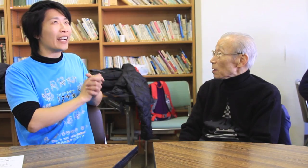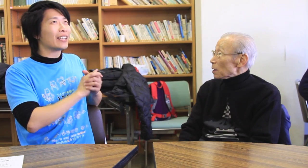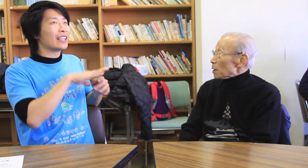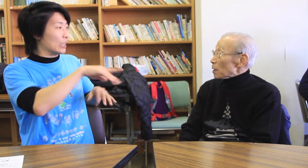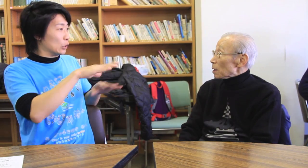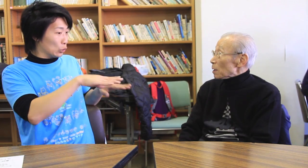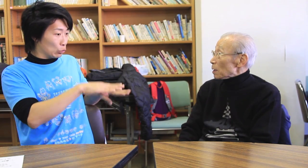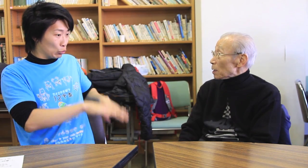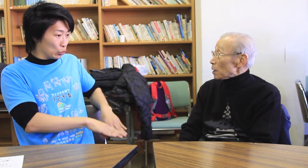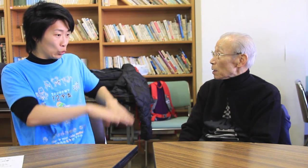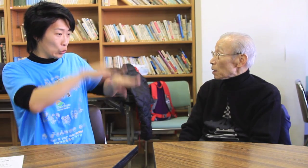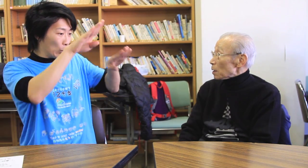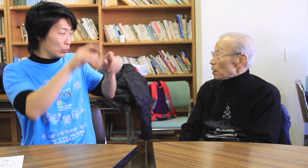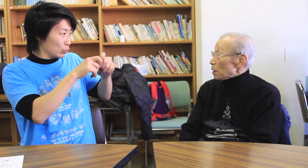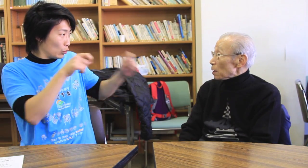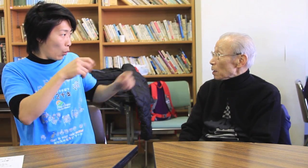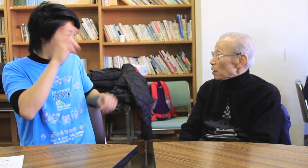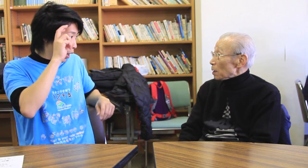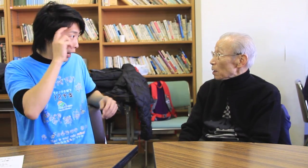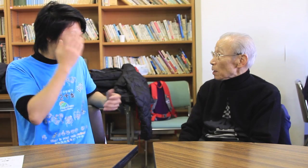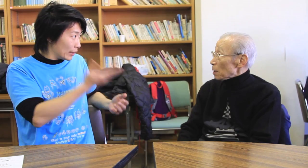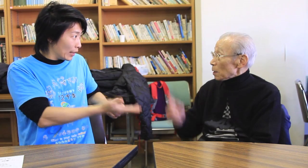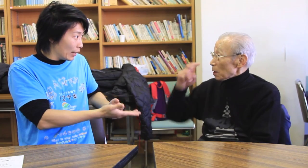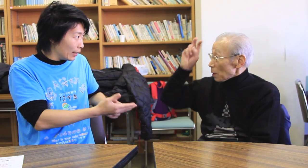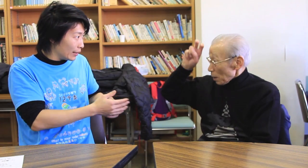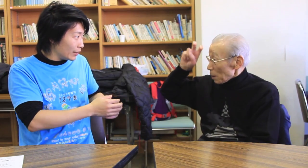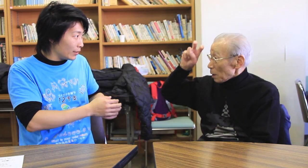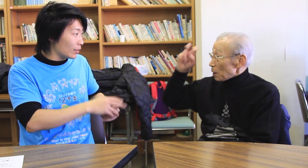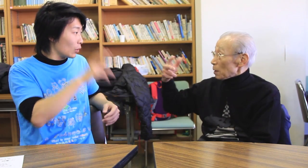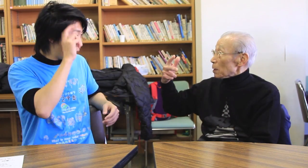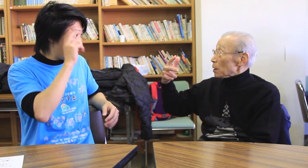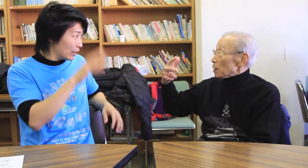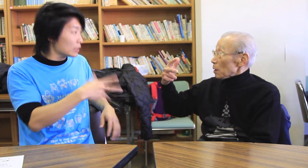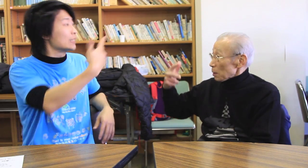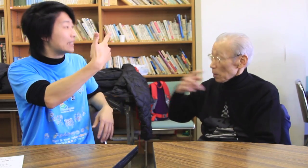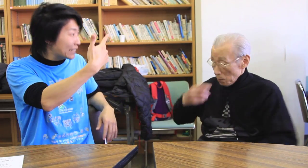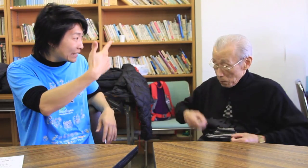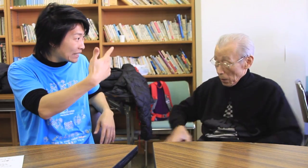Danny: Did you grow up in Osaka? Yamada-san: In Osaka City.